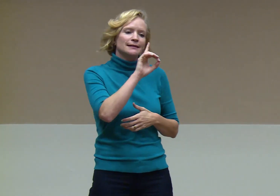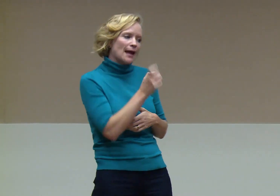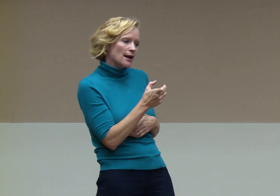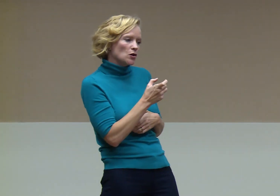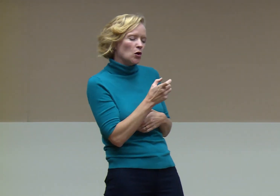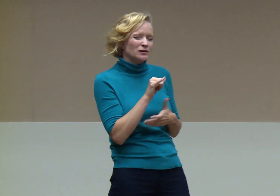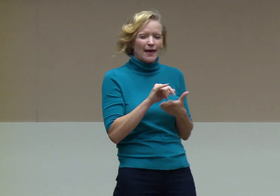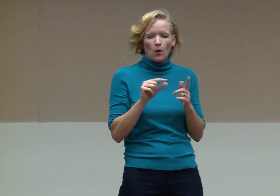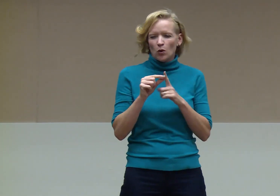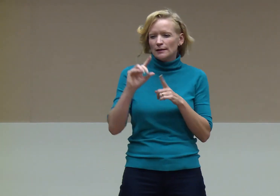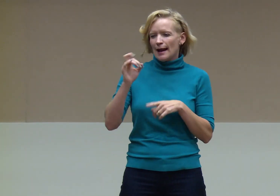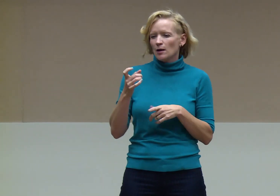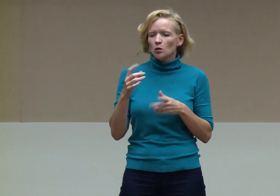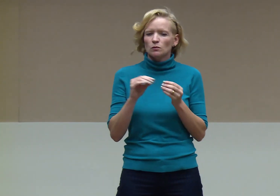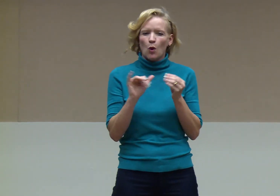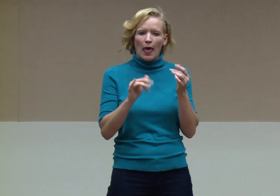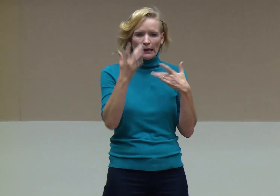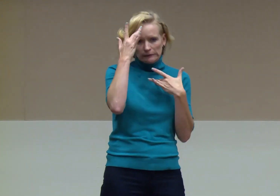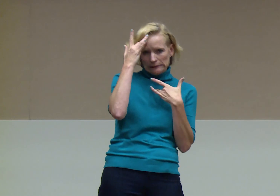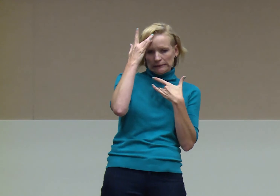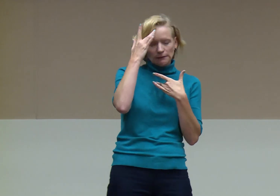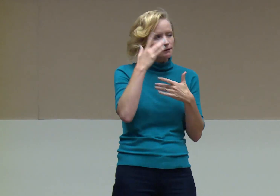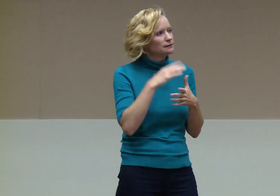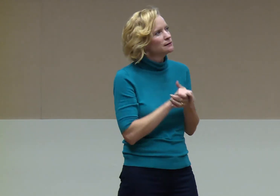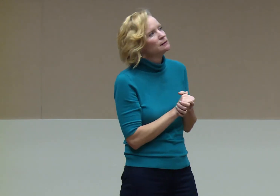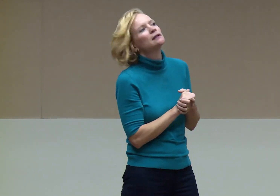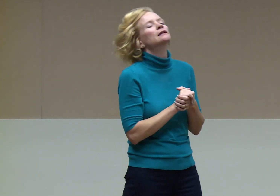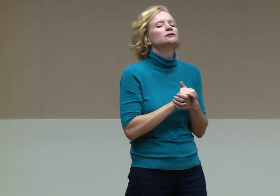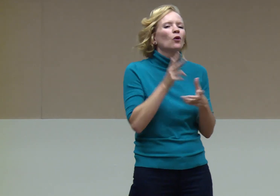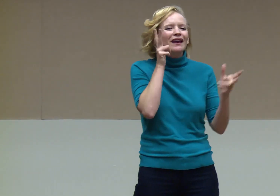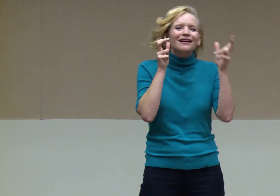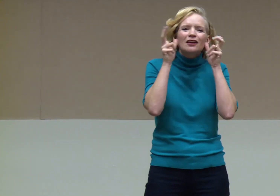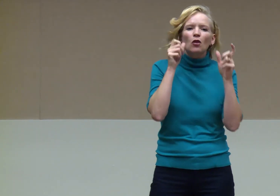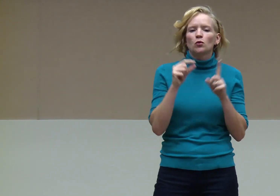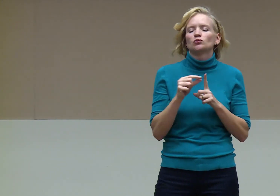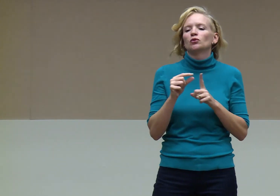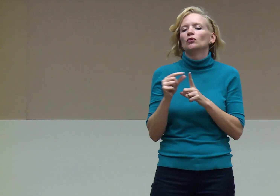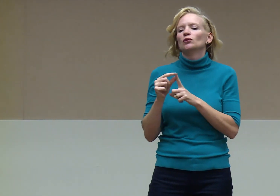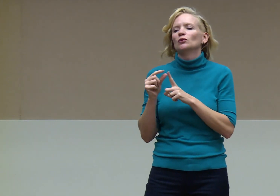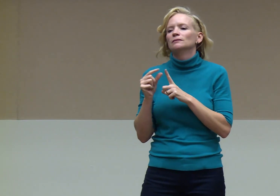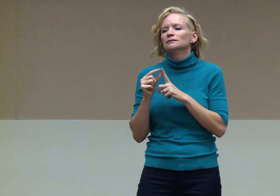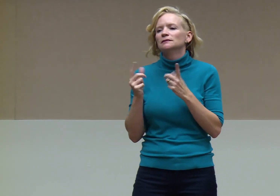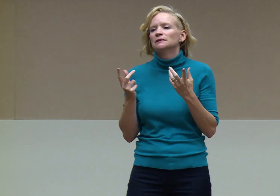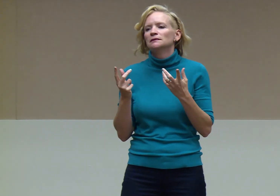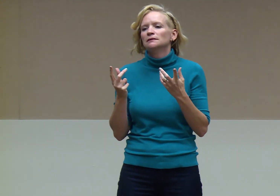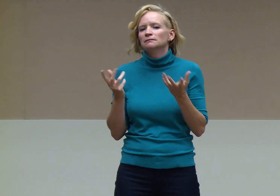"I'm sorry." "It's a loss." "It's a diagnosis," or "Your baby has been diagnosed with..."